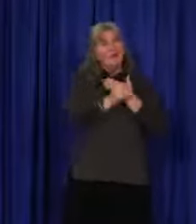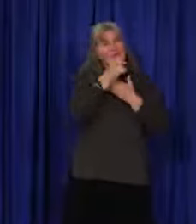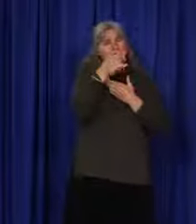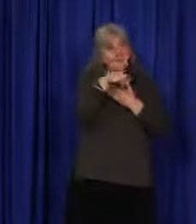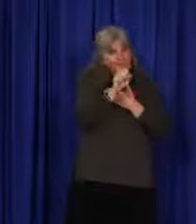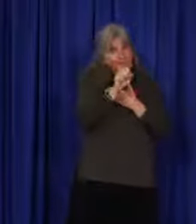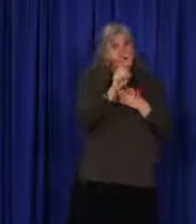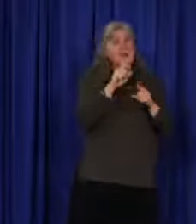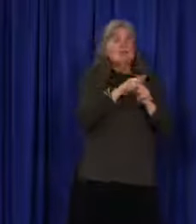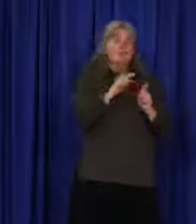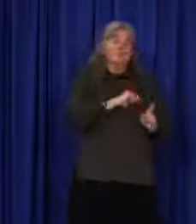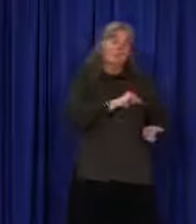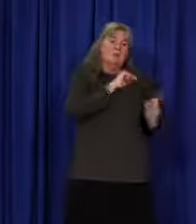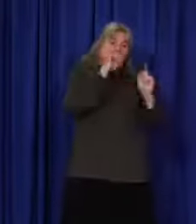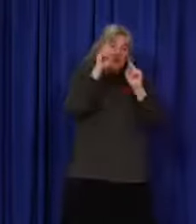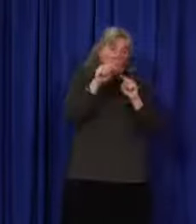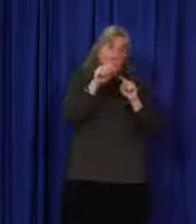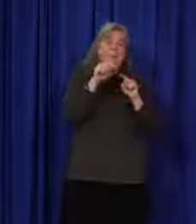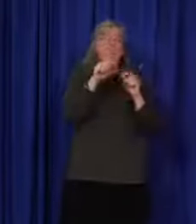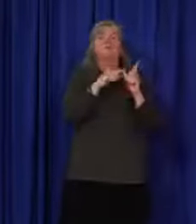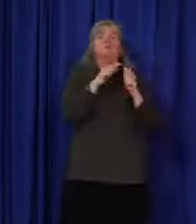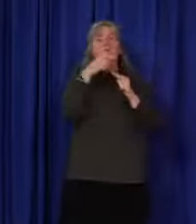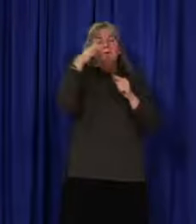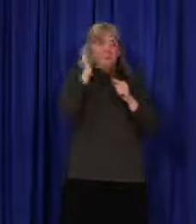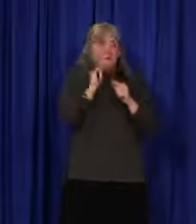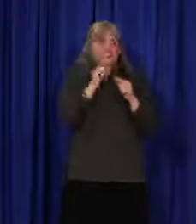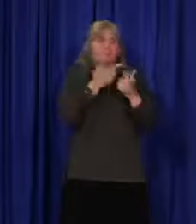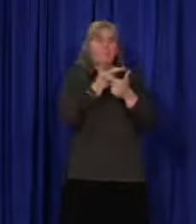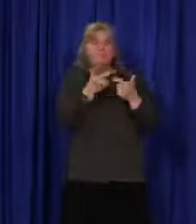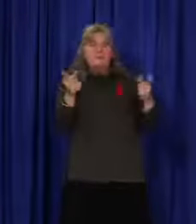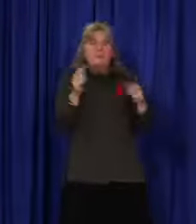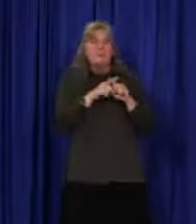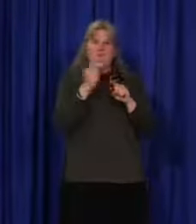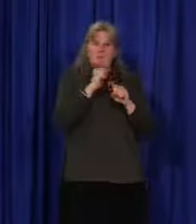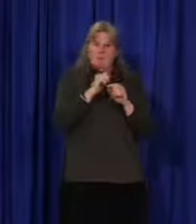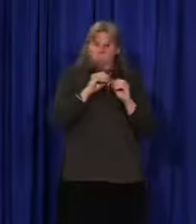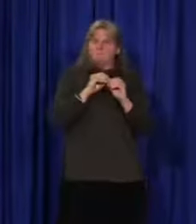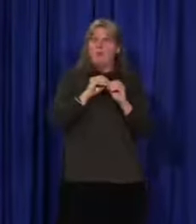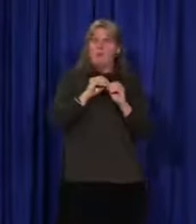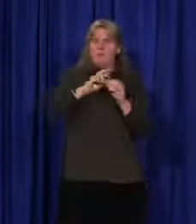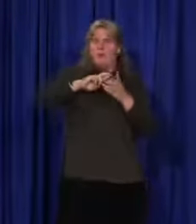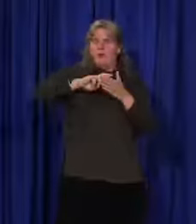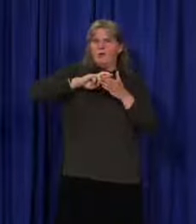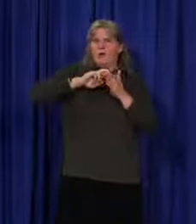When you do travel out of Yukon, consider yourself wherever you go at risk of exposure.